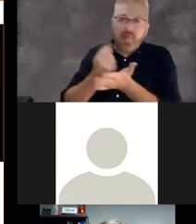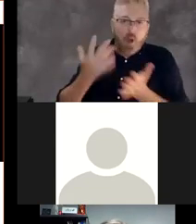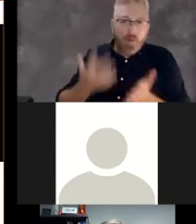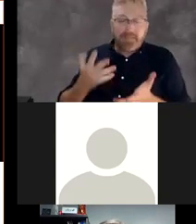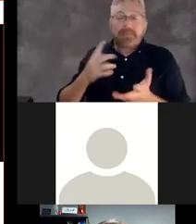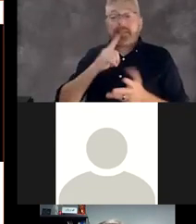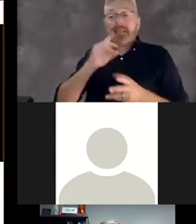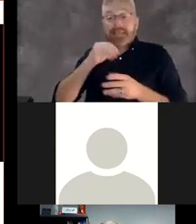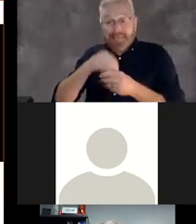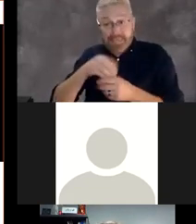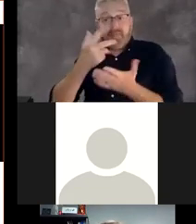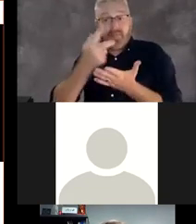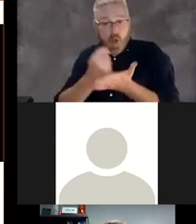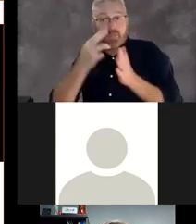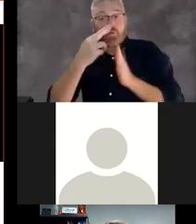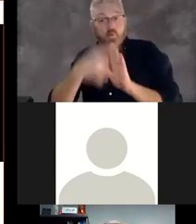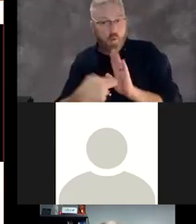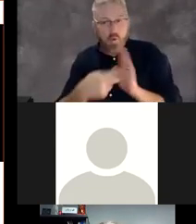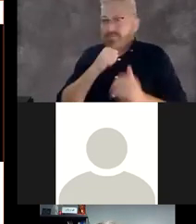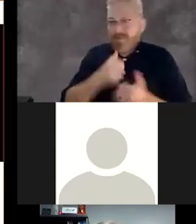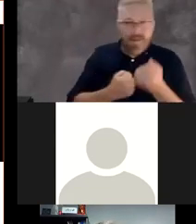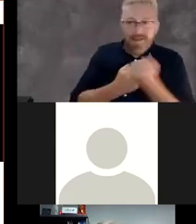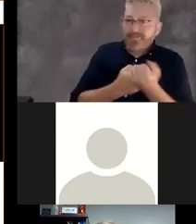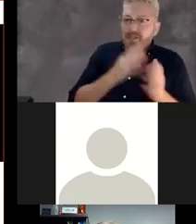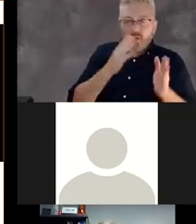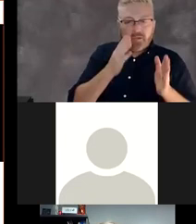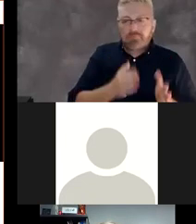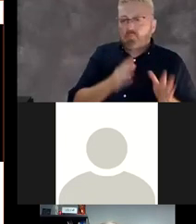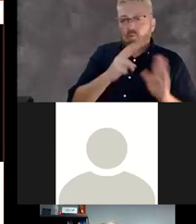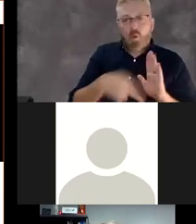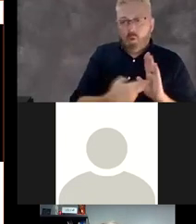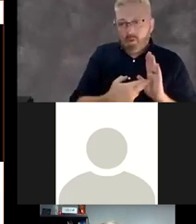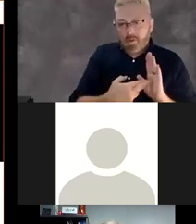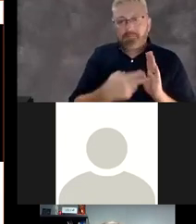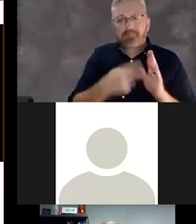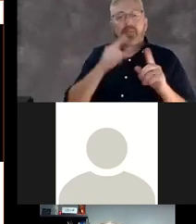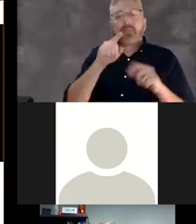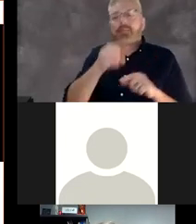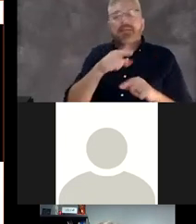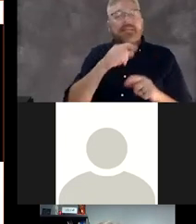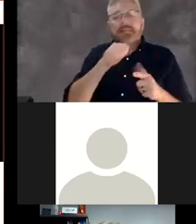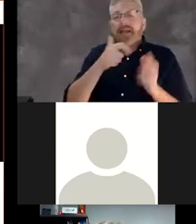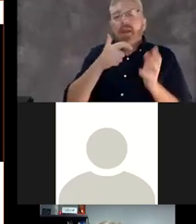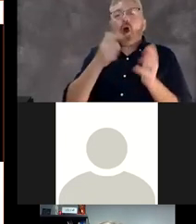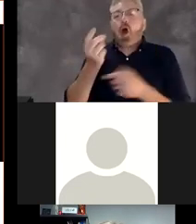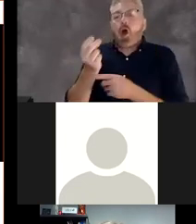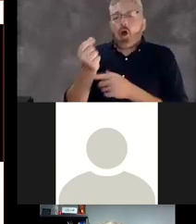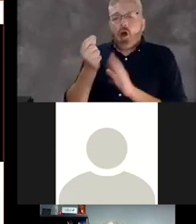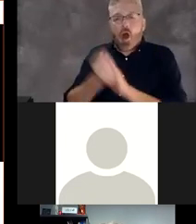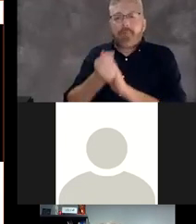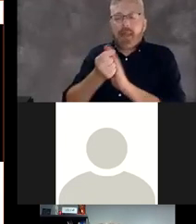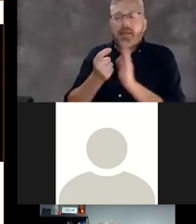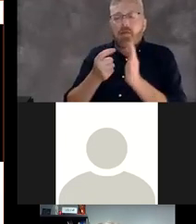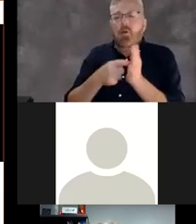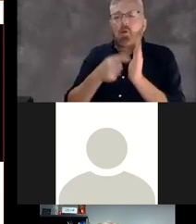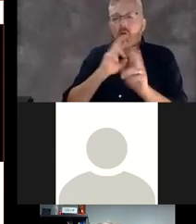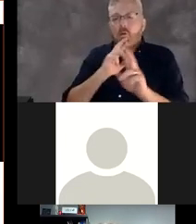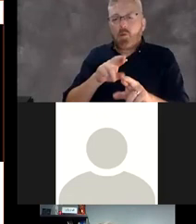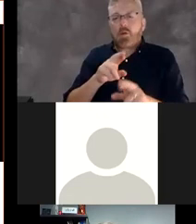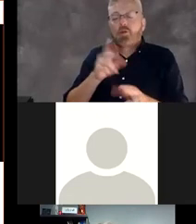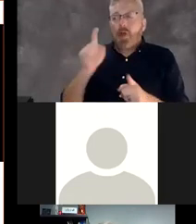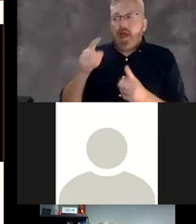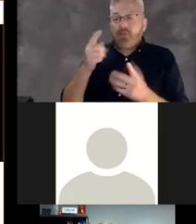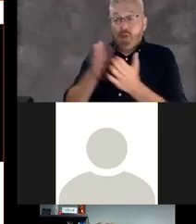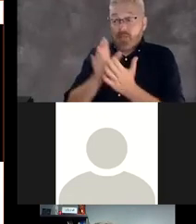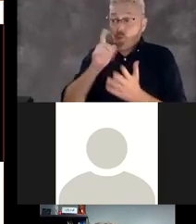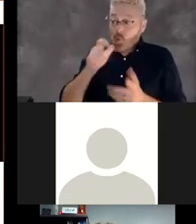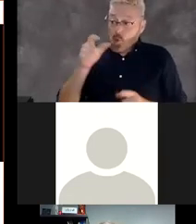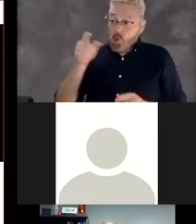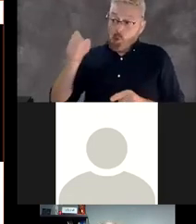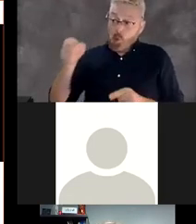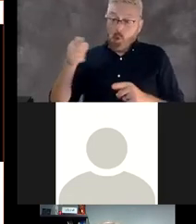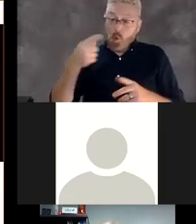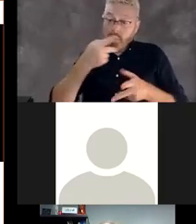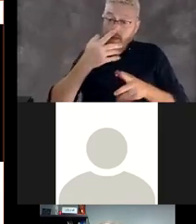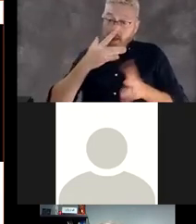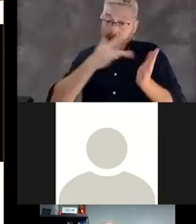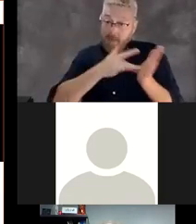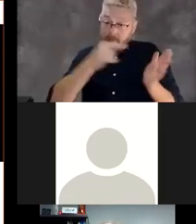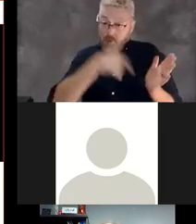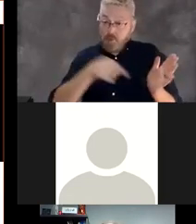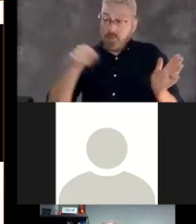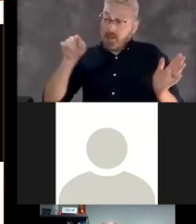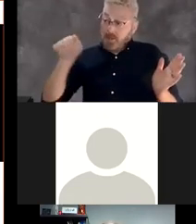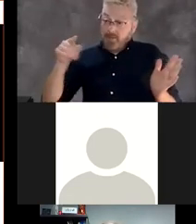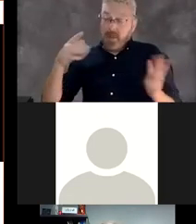AND NOT ADVOCATE. SEXUAL ABUSE -- WAS IS IT SEXUAL